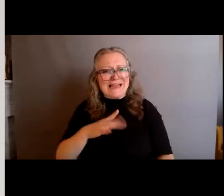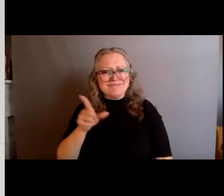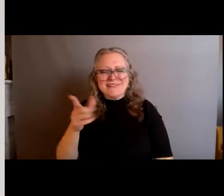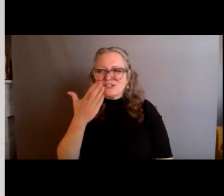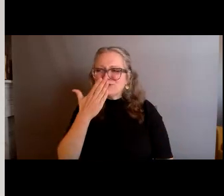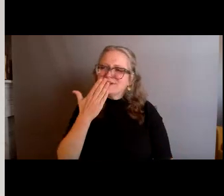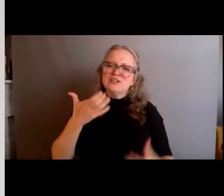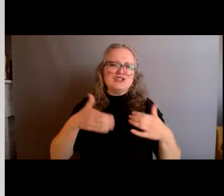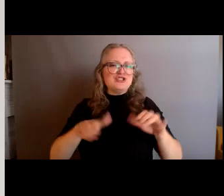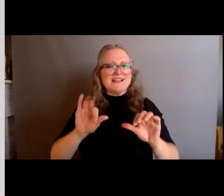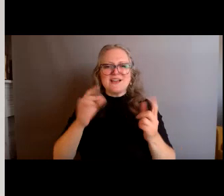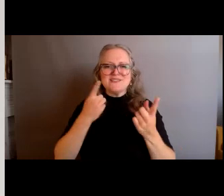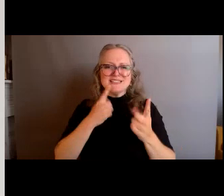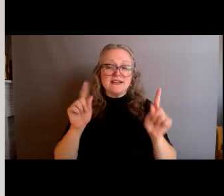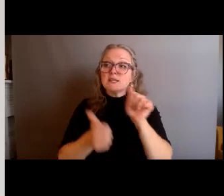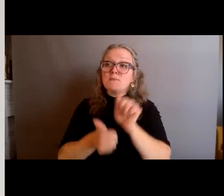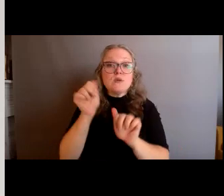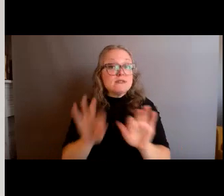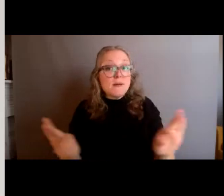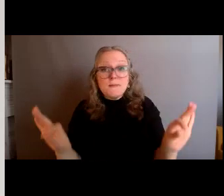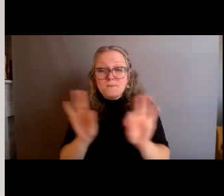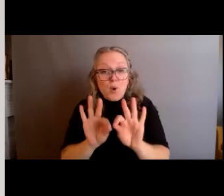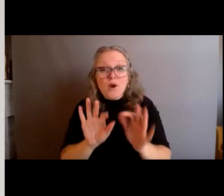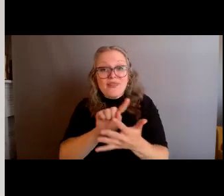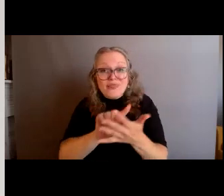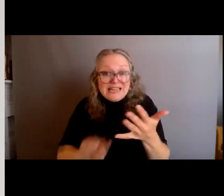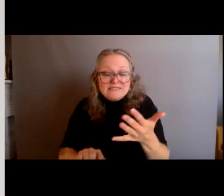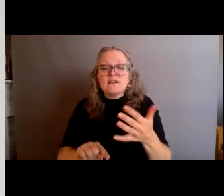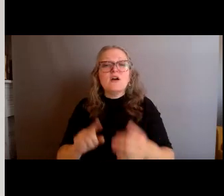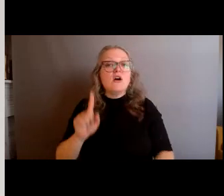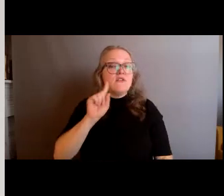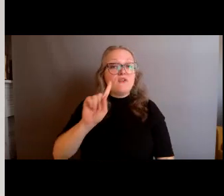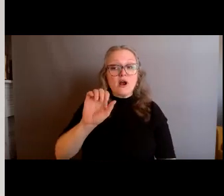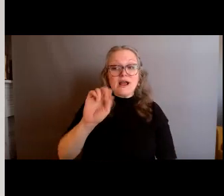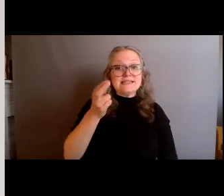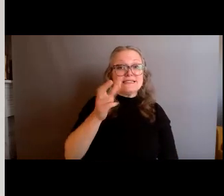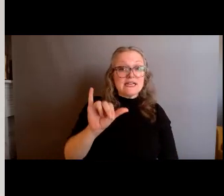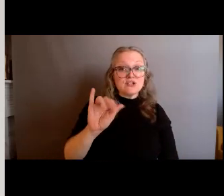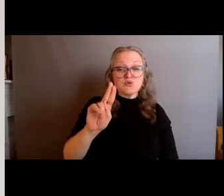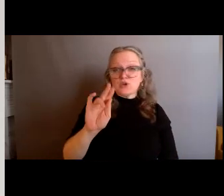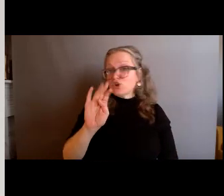The most important factors for success with a sensory neural hearing loss.